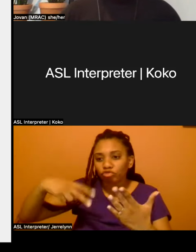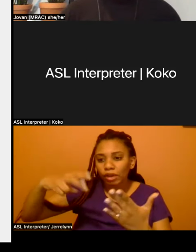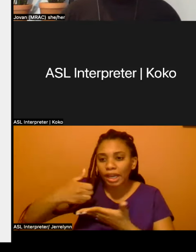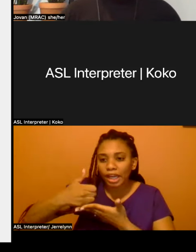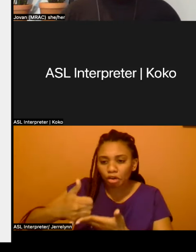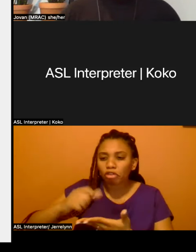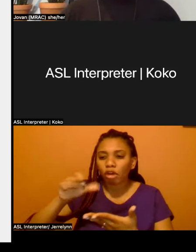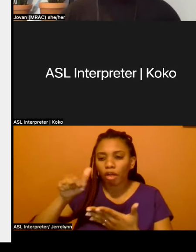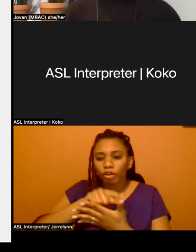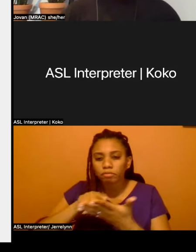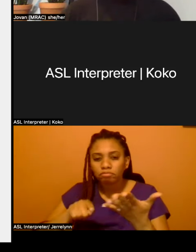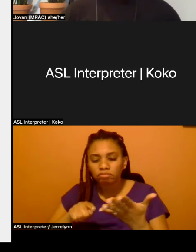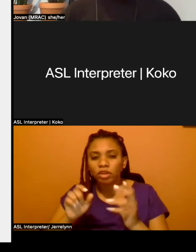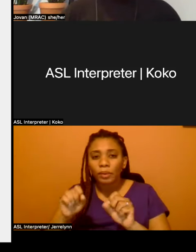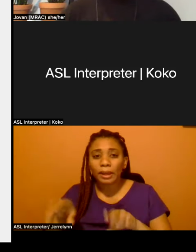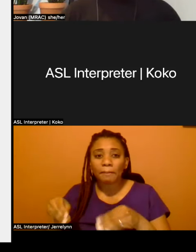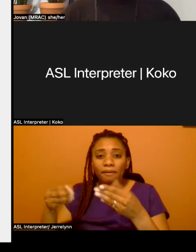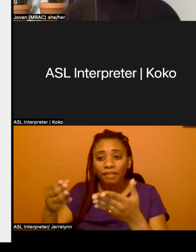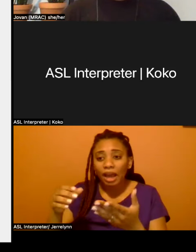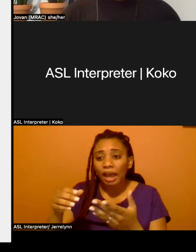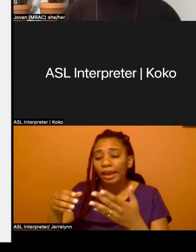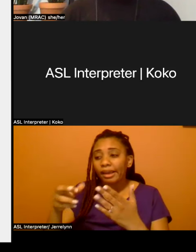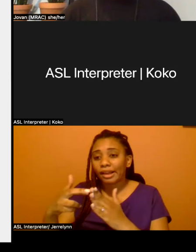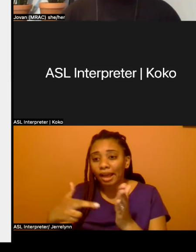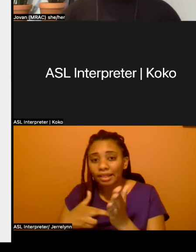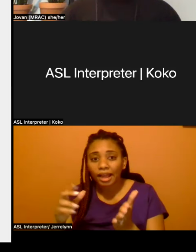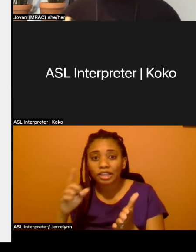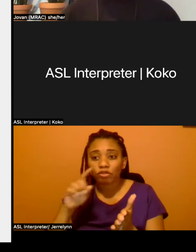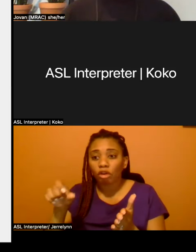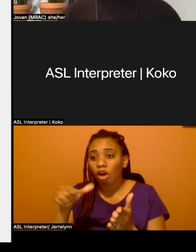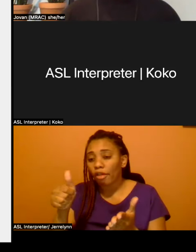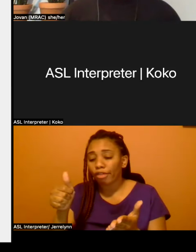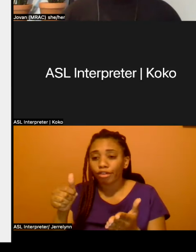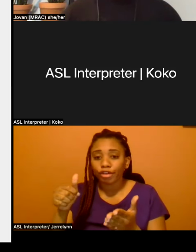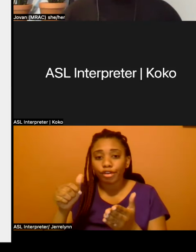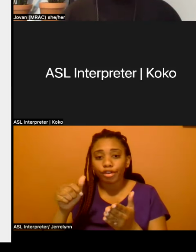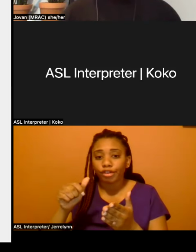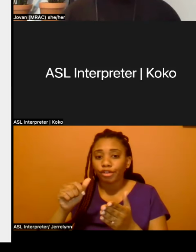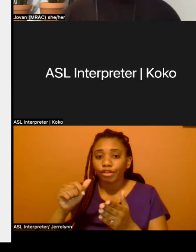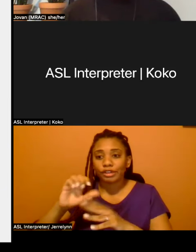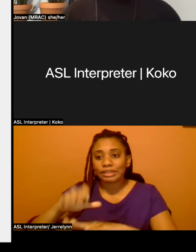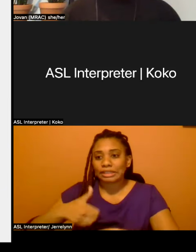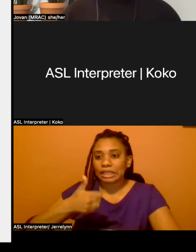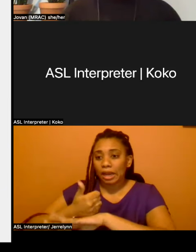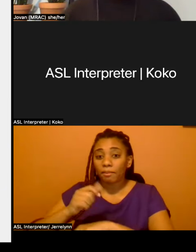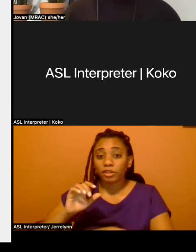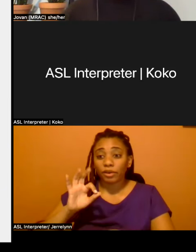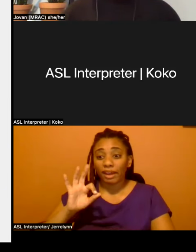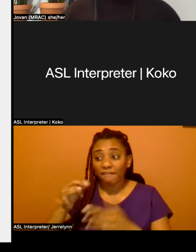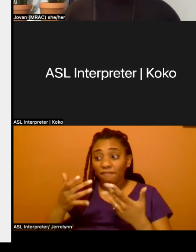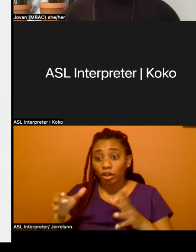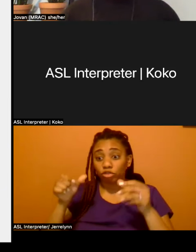in other formats and other languages. So if the guidelines that are posted to the website right now are not accessible to you,